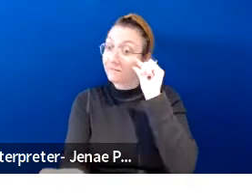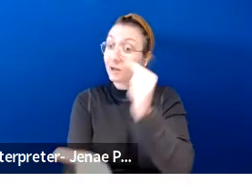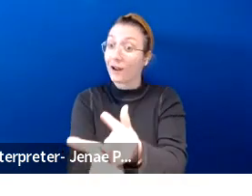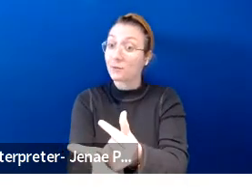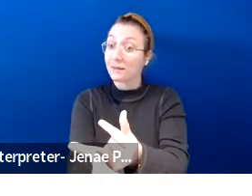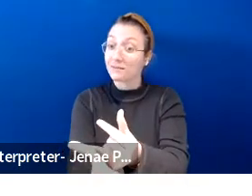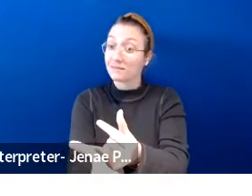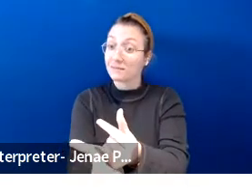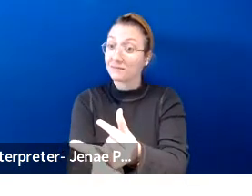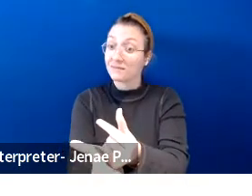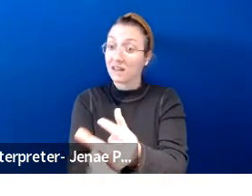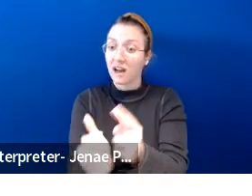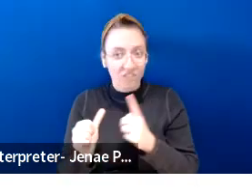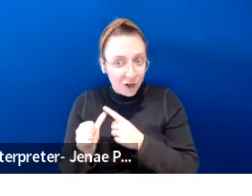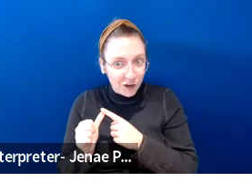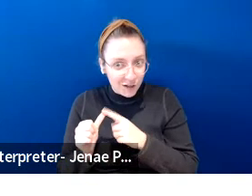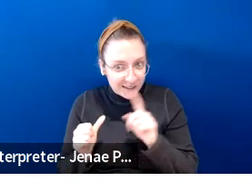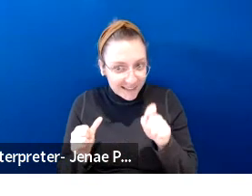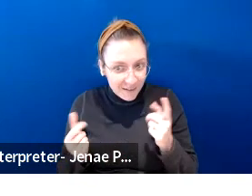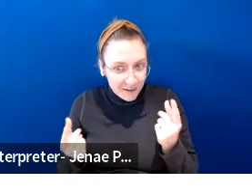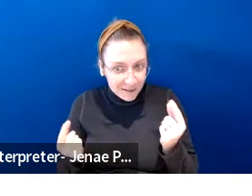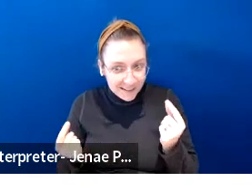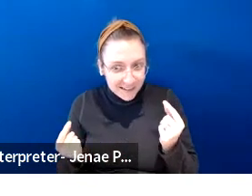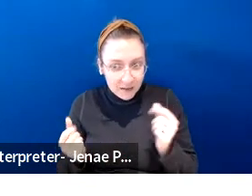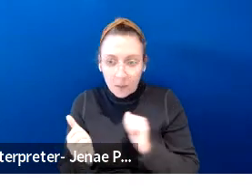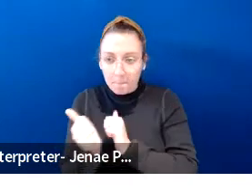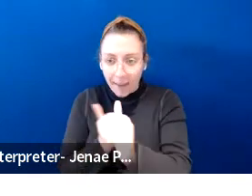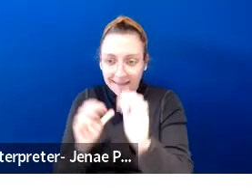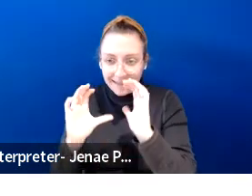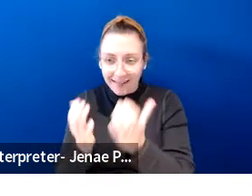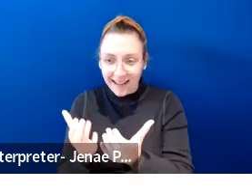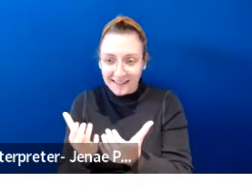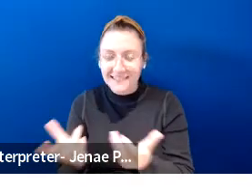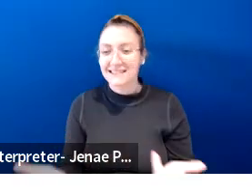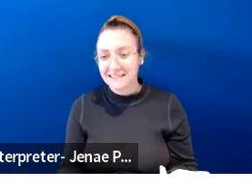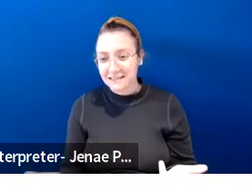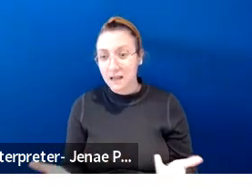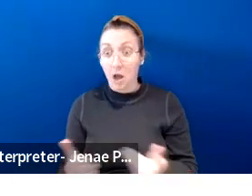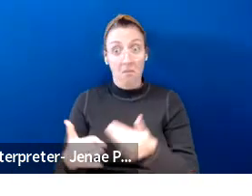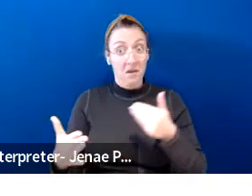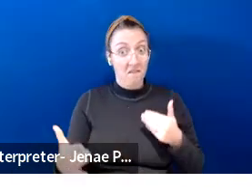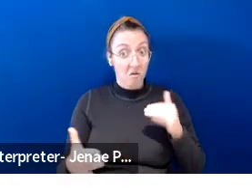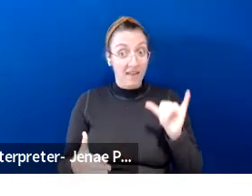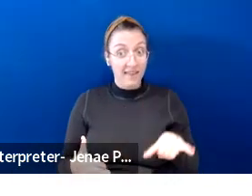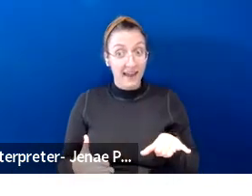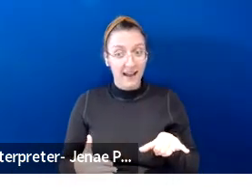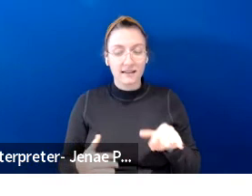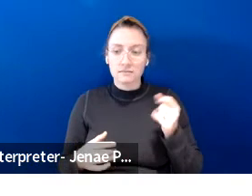the first step that they need to do is pass or class. Maybe even before that, they need to understand how to study